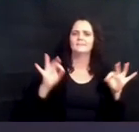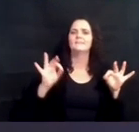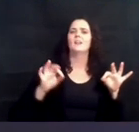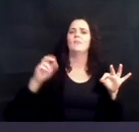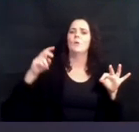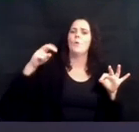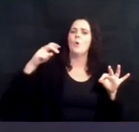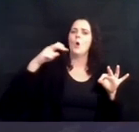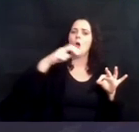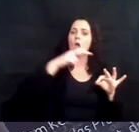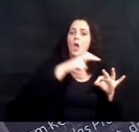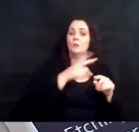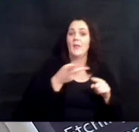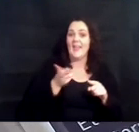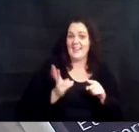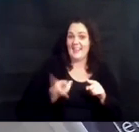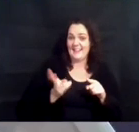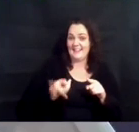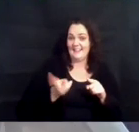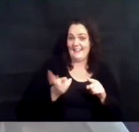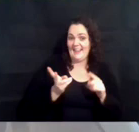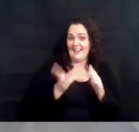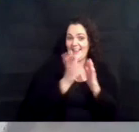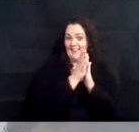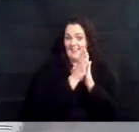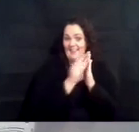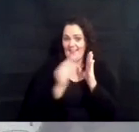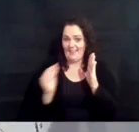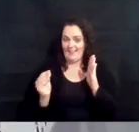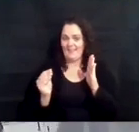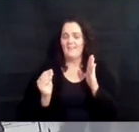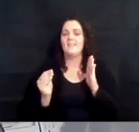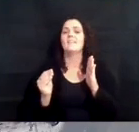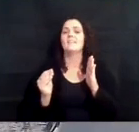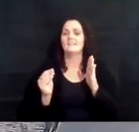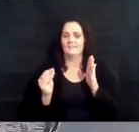And so, in this work he reframes that procession around the earth as you